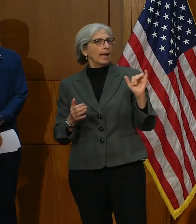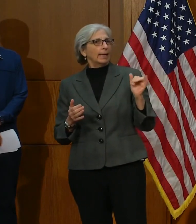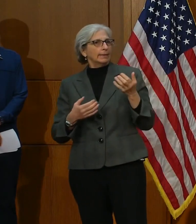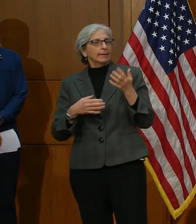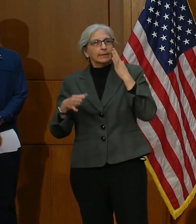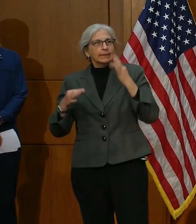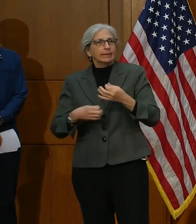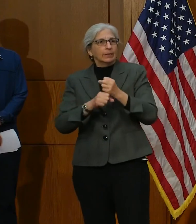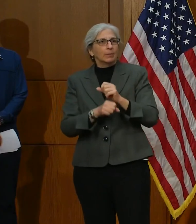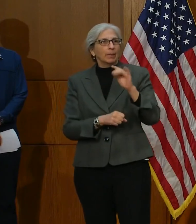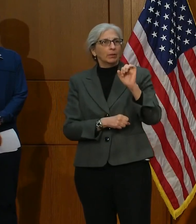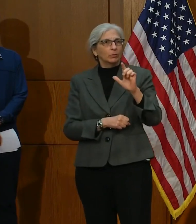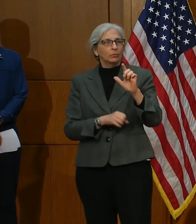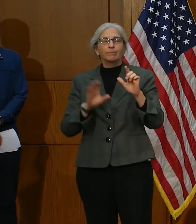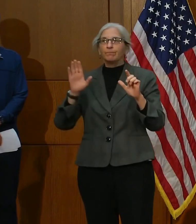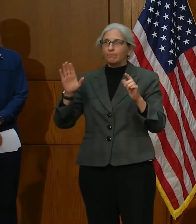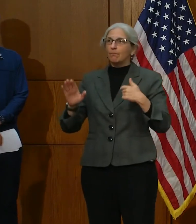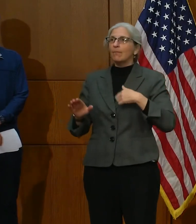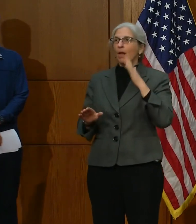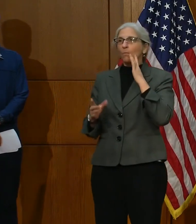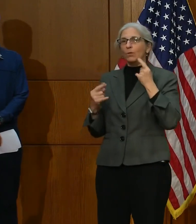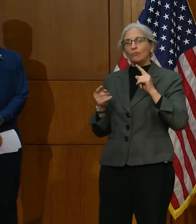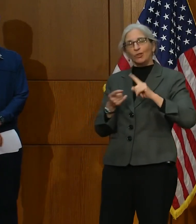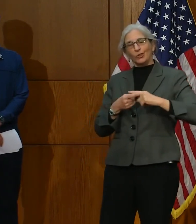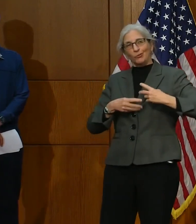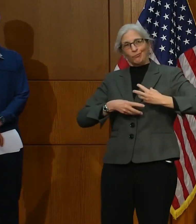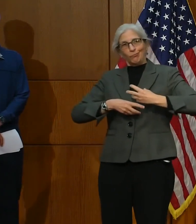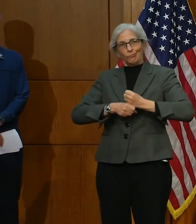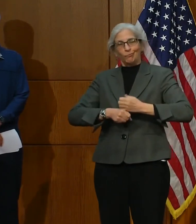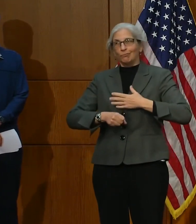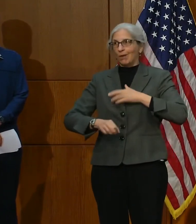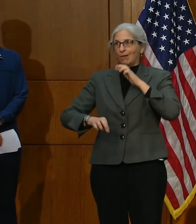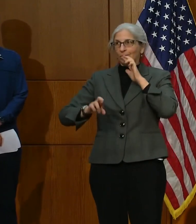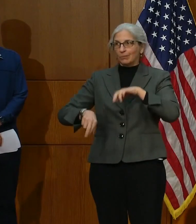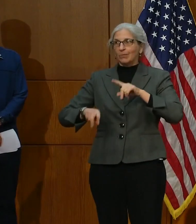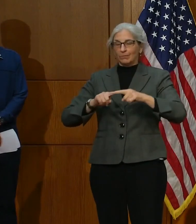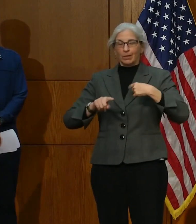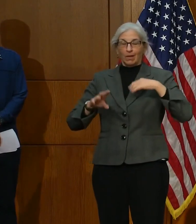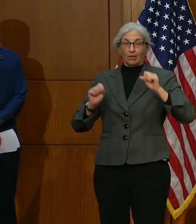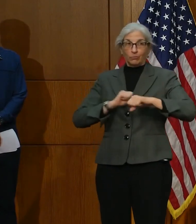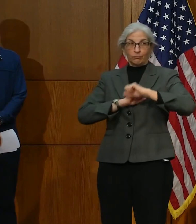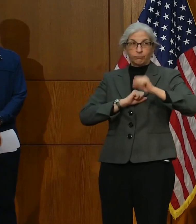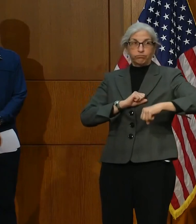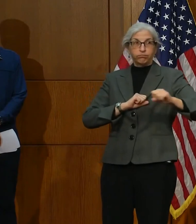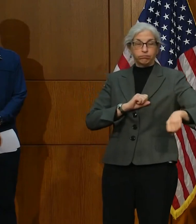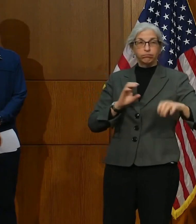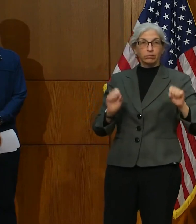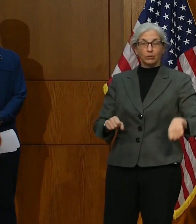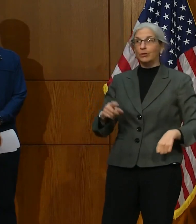TOOLS? YEAH, THAT'S AH, I'LL TRY TOE. MAKE MY RESPONSE